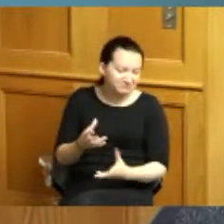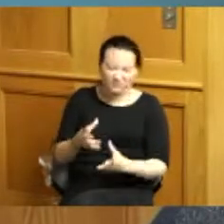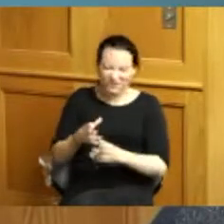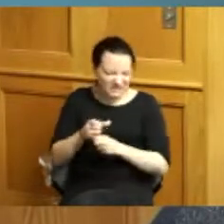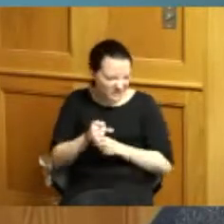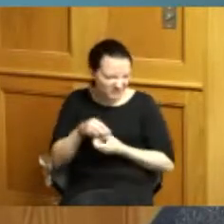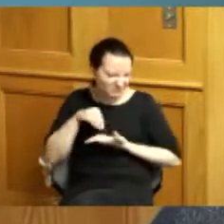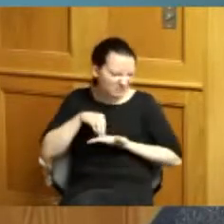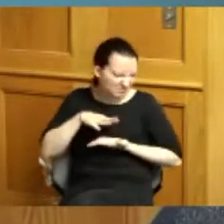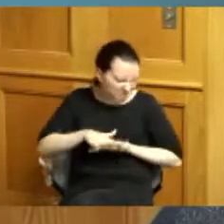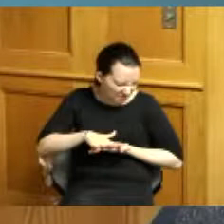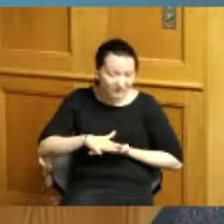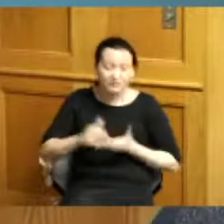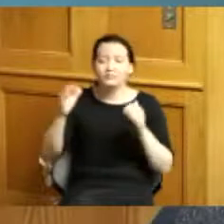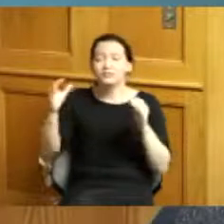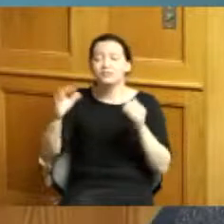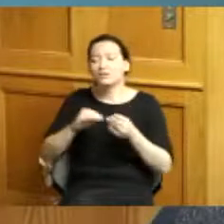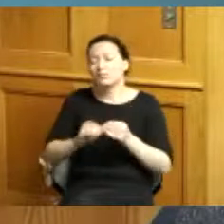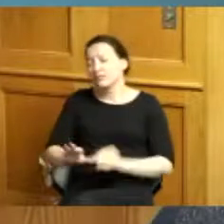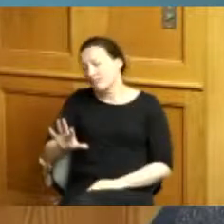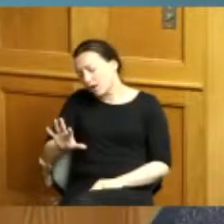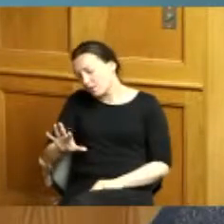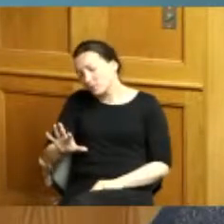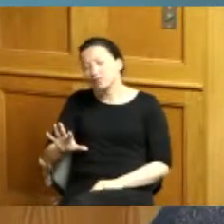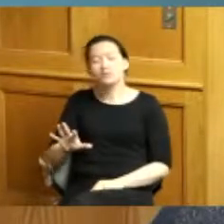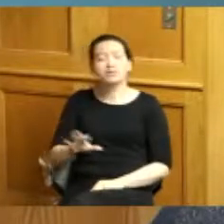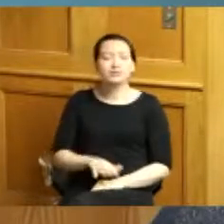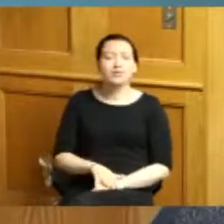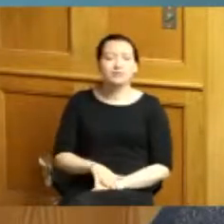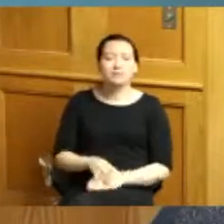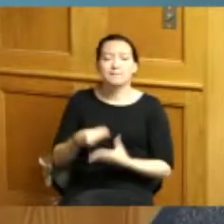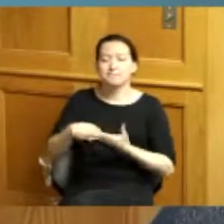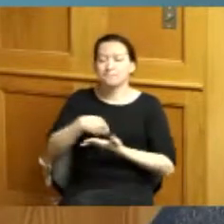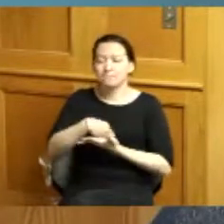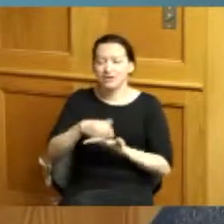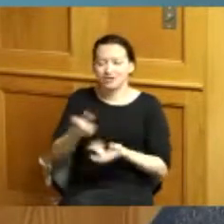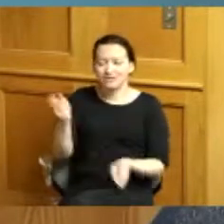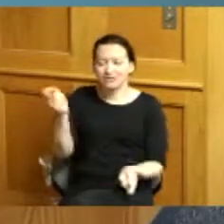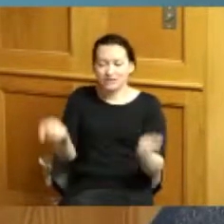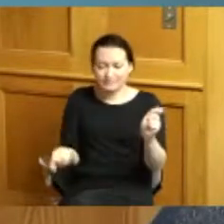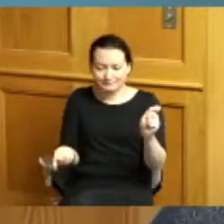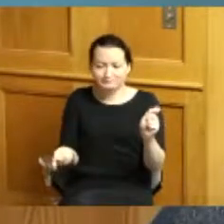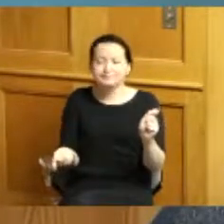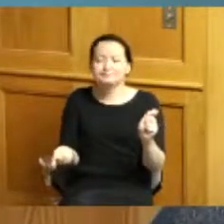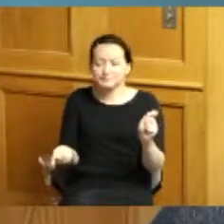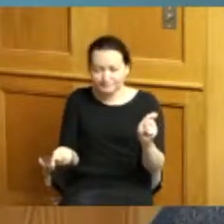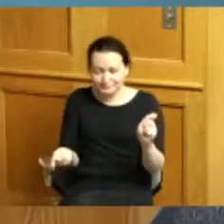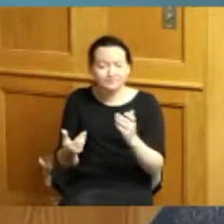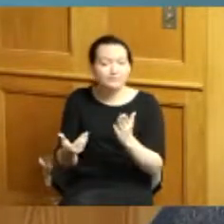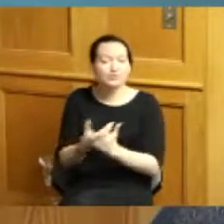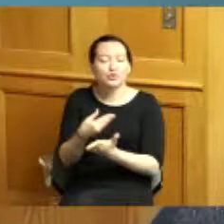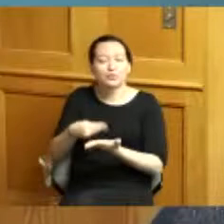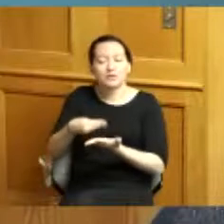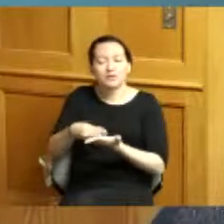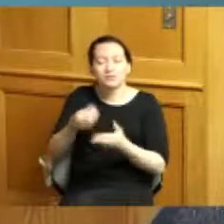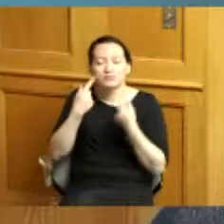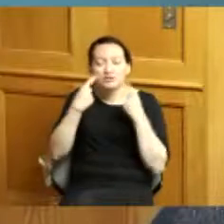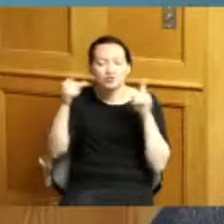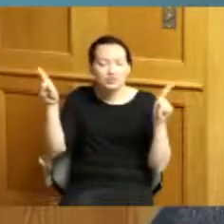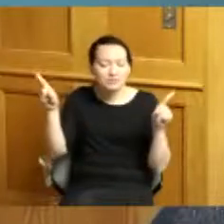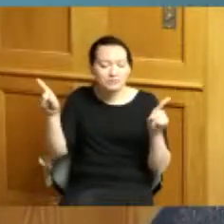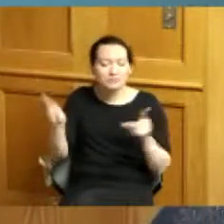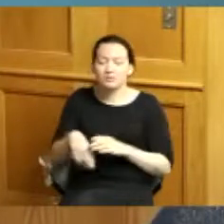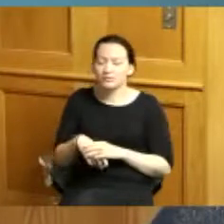for the record item number five is a budget adjustment new fund resolution and for addiction